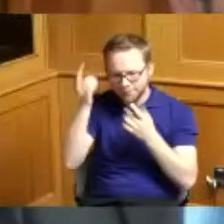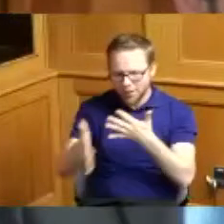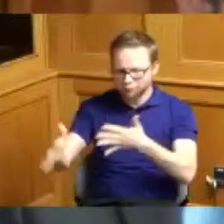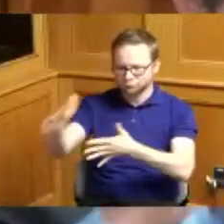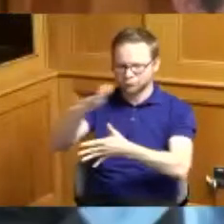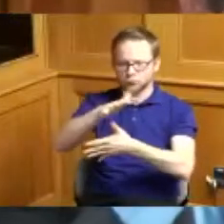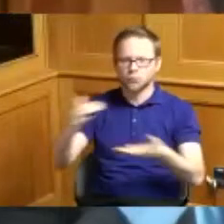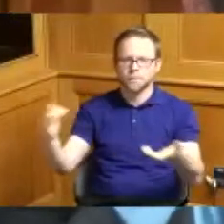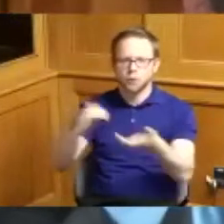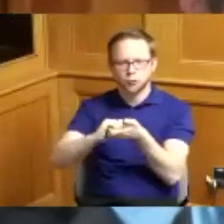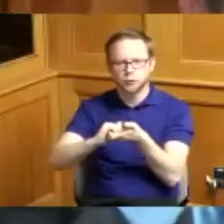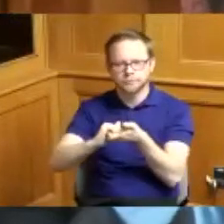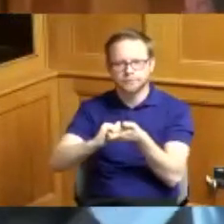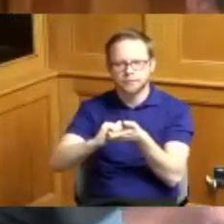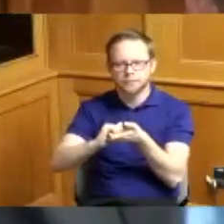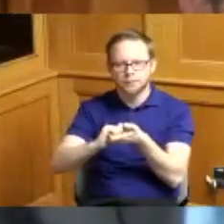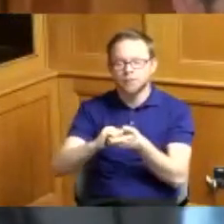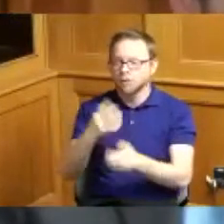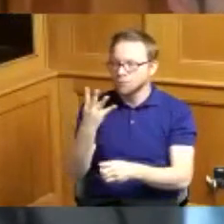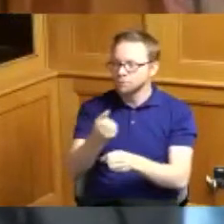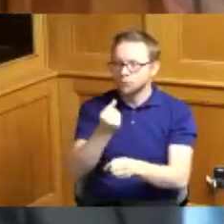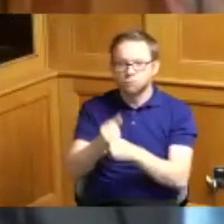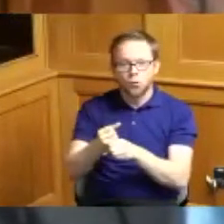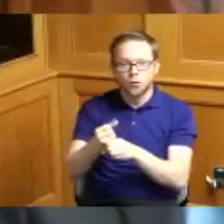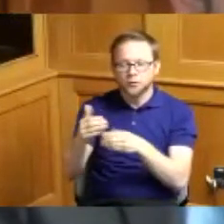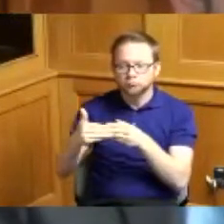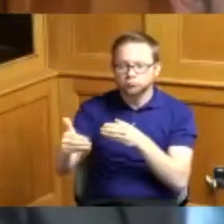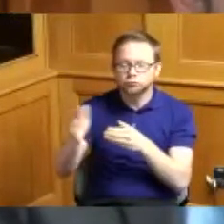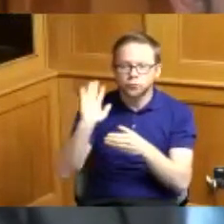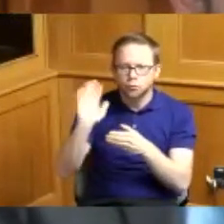you know we have four years to work through some of the issues that have been raised and we've